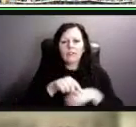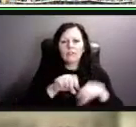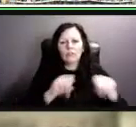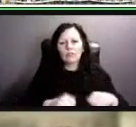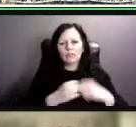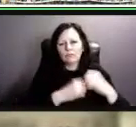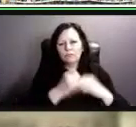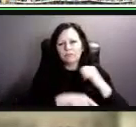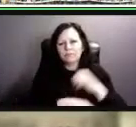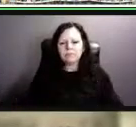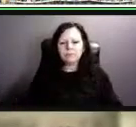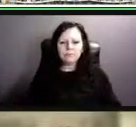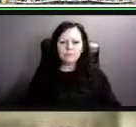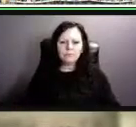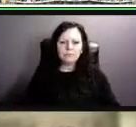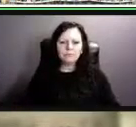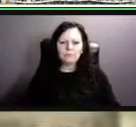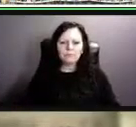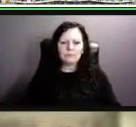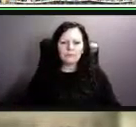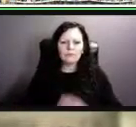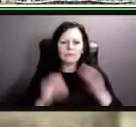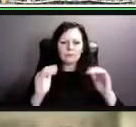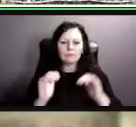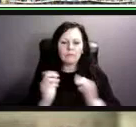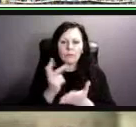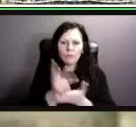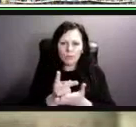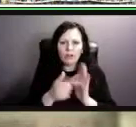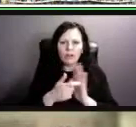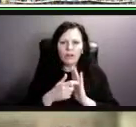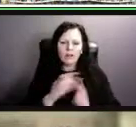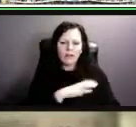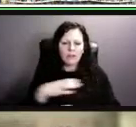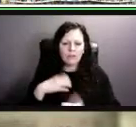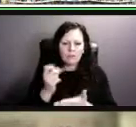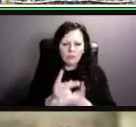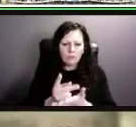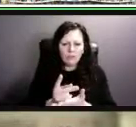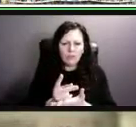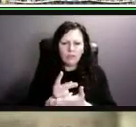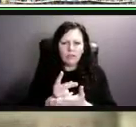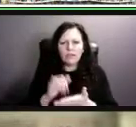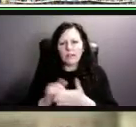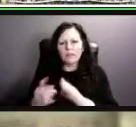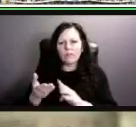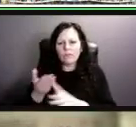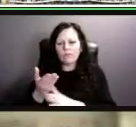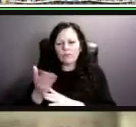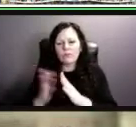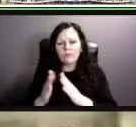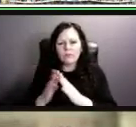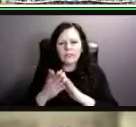RIGHT NOW WE'RE REALLY LIMITED BY THAT ACCOUNT.